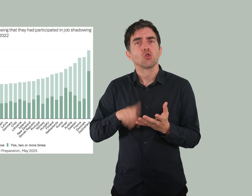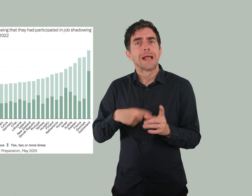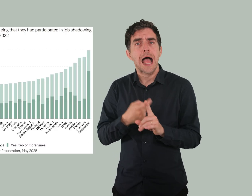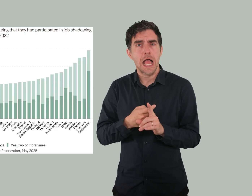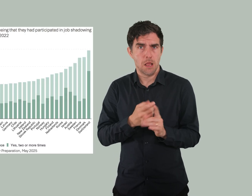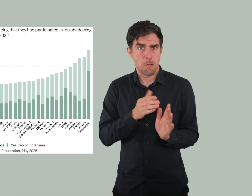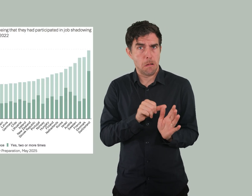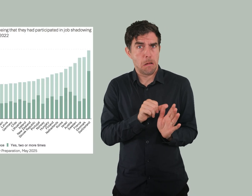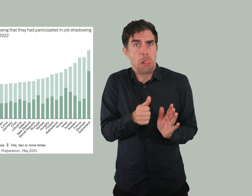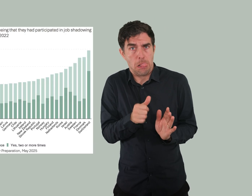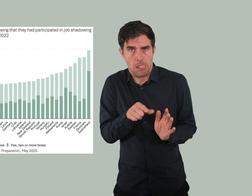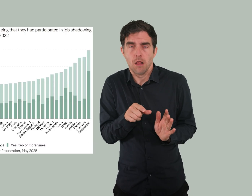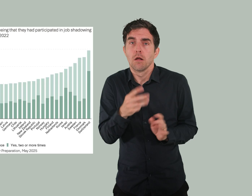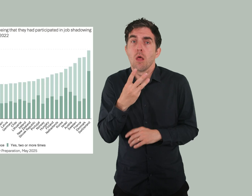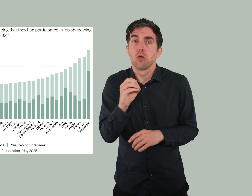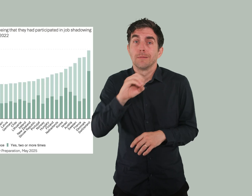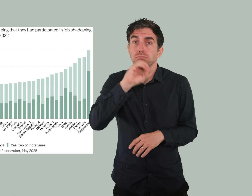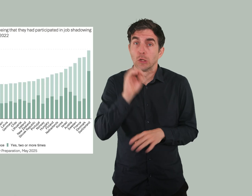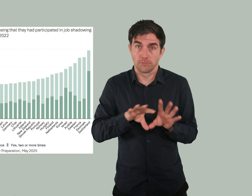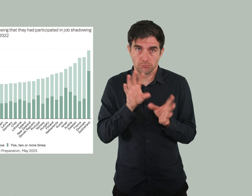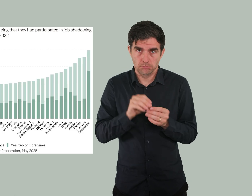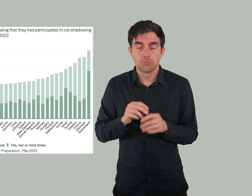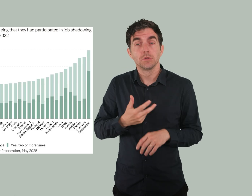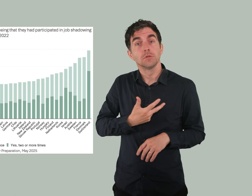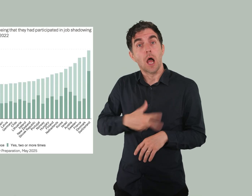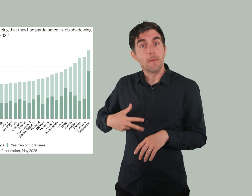The United Kingdom sits near the lower end of the distribution at approximately 30% total participation.